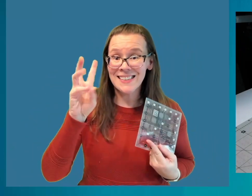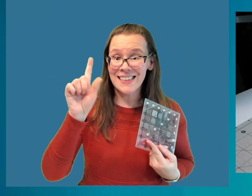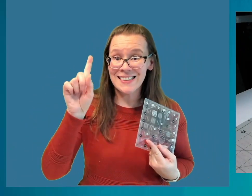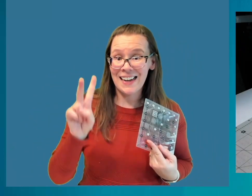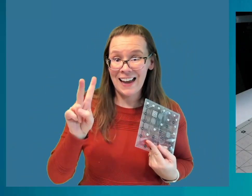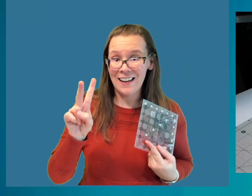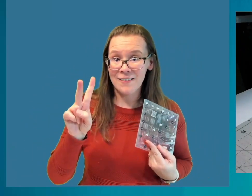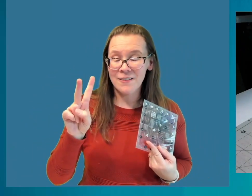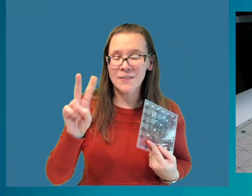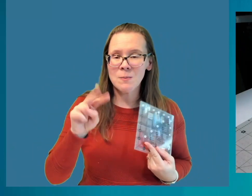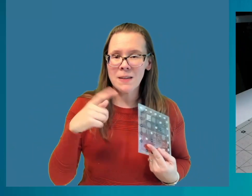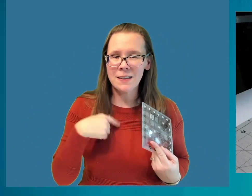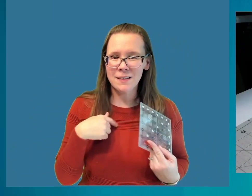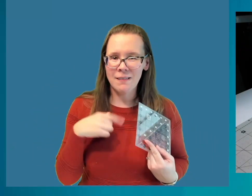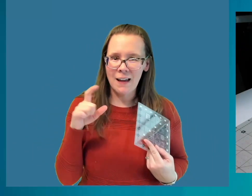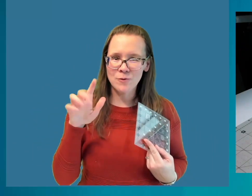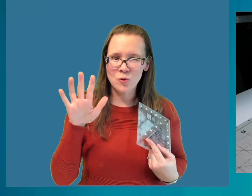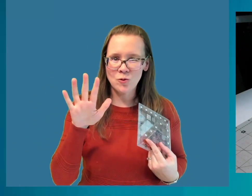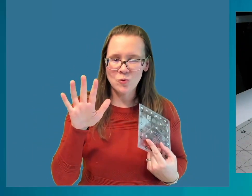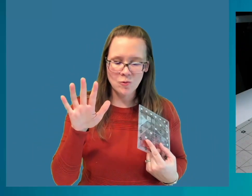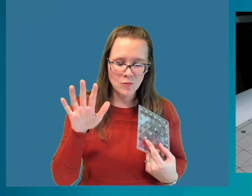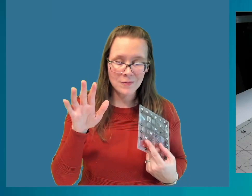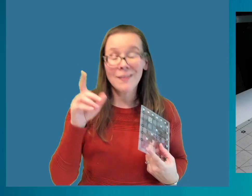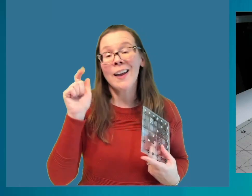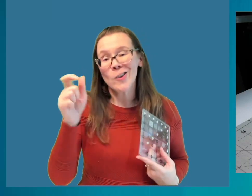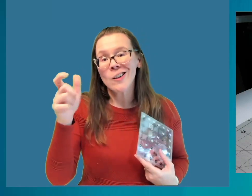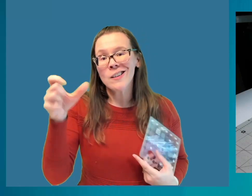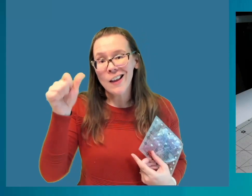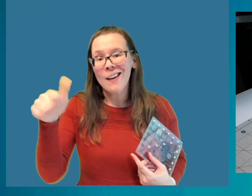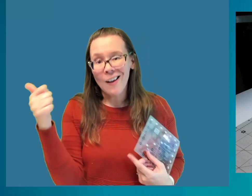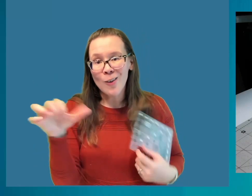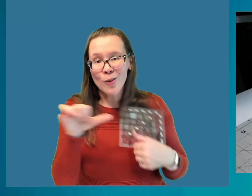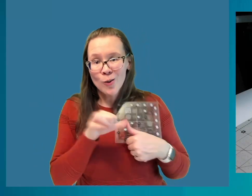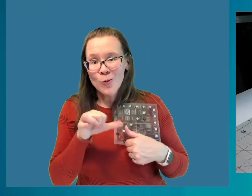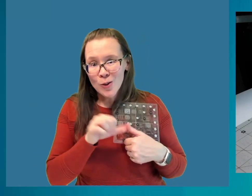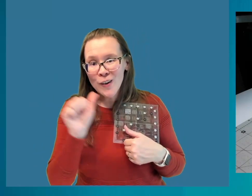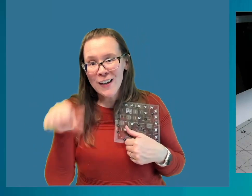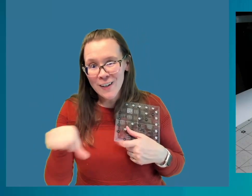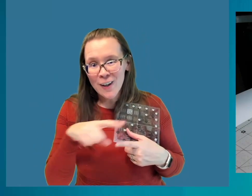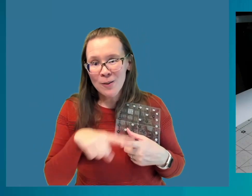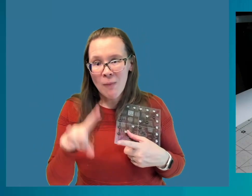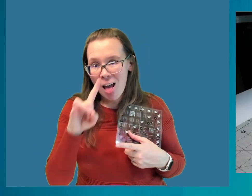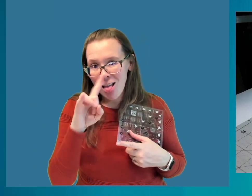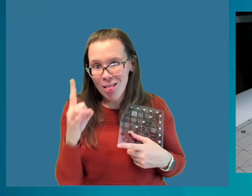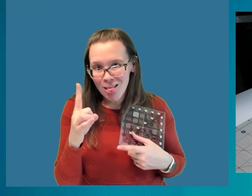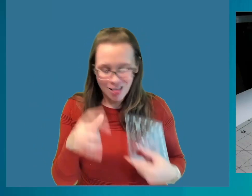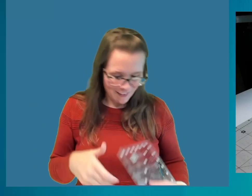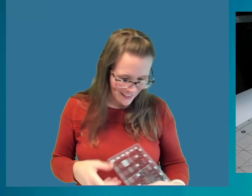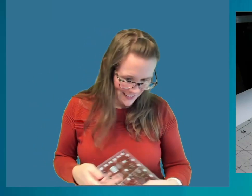So um now for the 7 inches. I actually need a different ruler, um, cuz this is only six